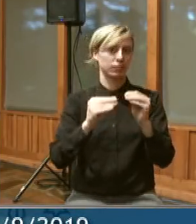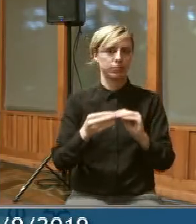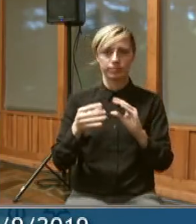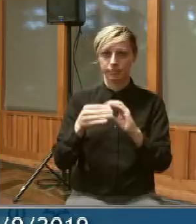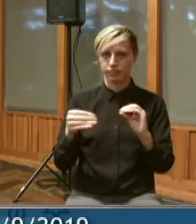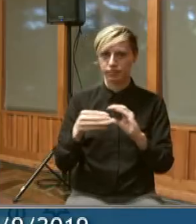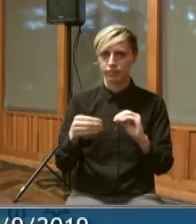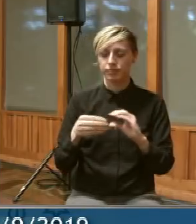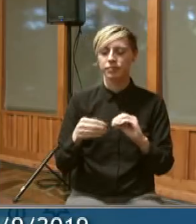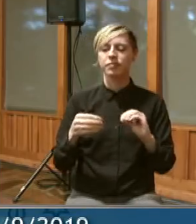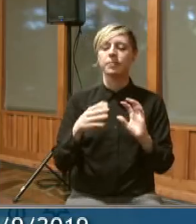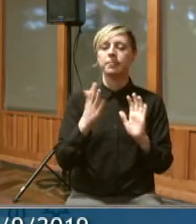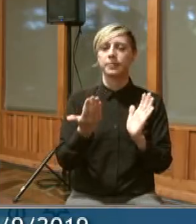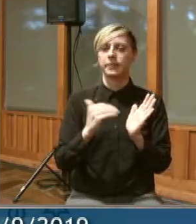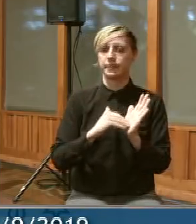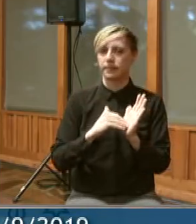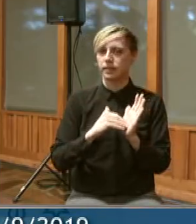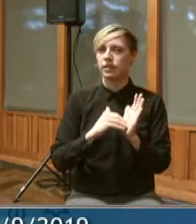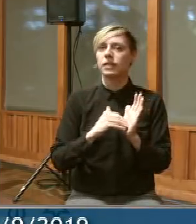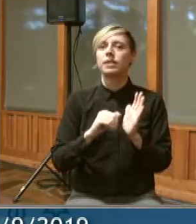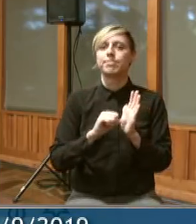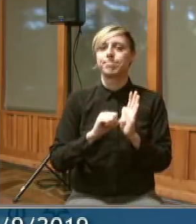FRANCIS, YOU'RE UP. >> THANK YOU.